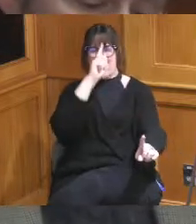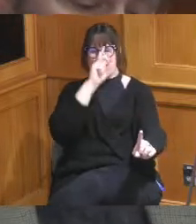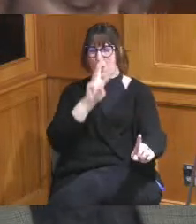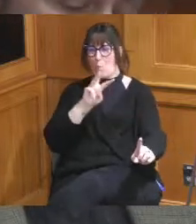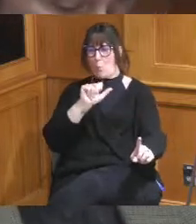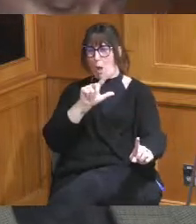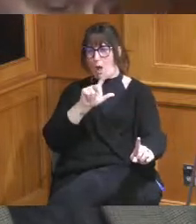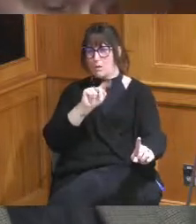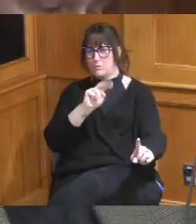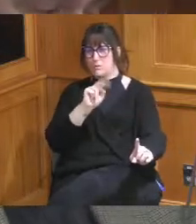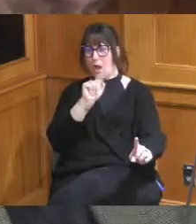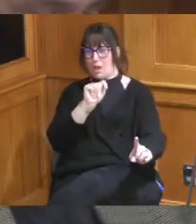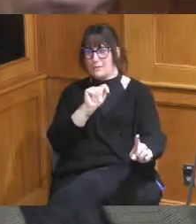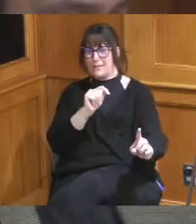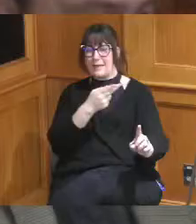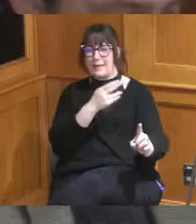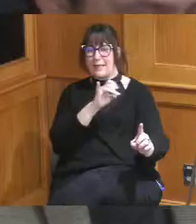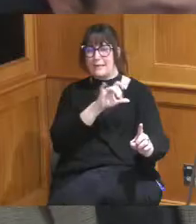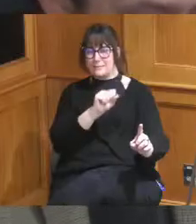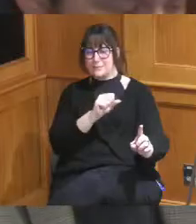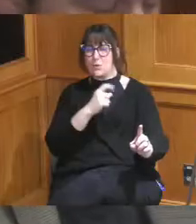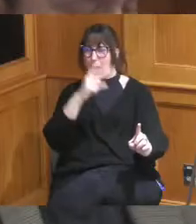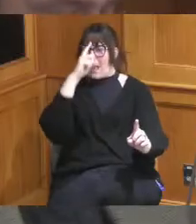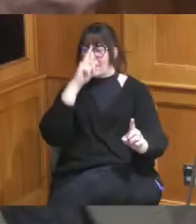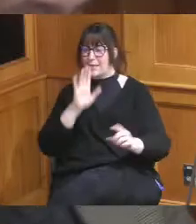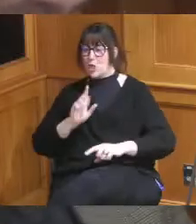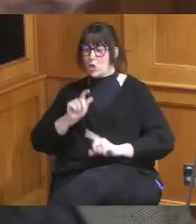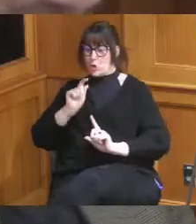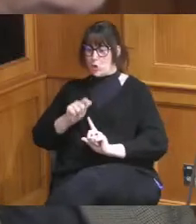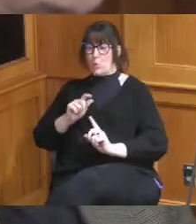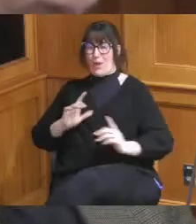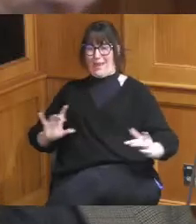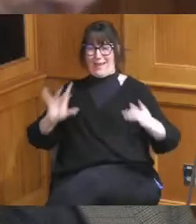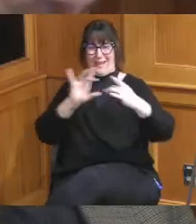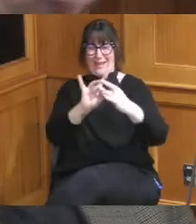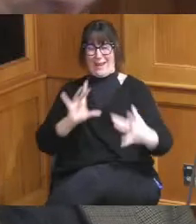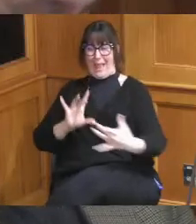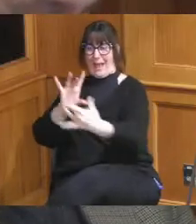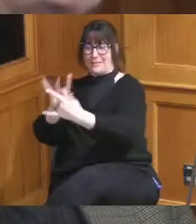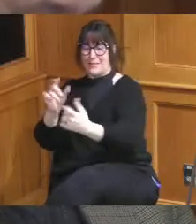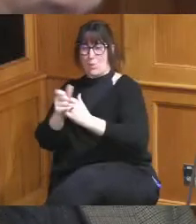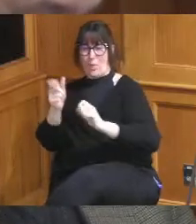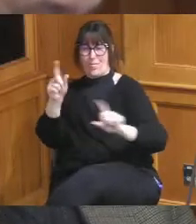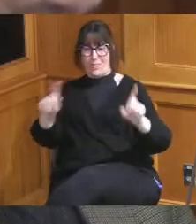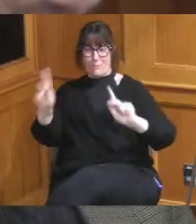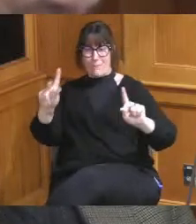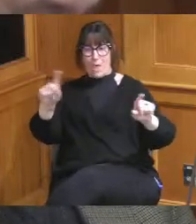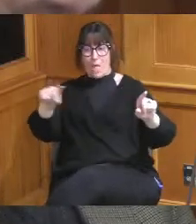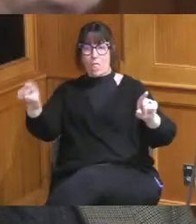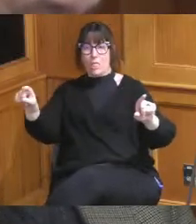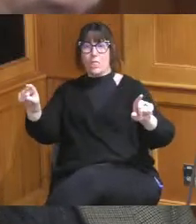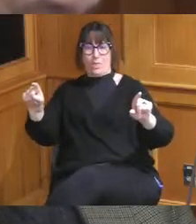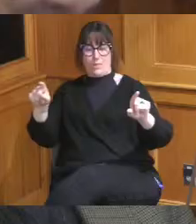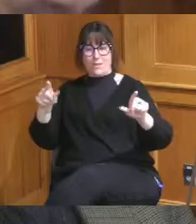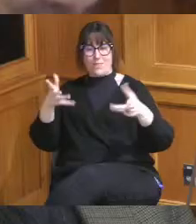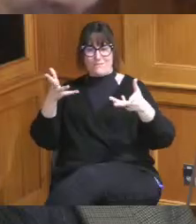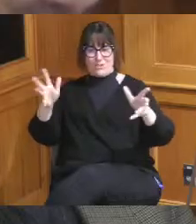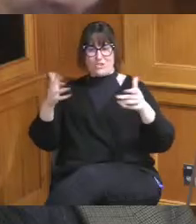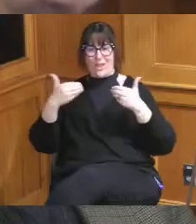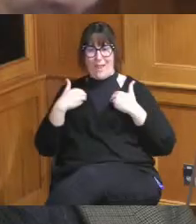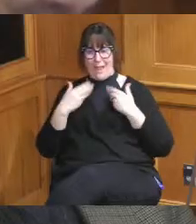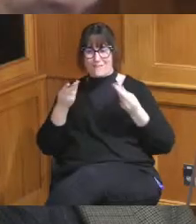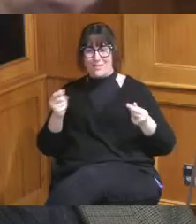know connecting with folks that's ready to go and has land hopefully can get us moving quicker in